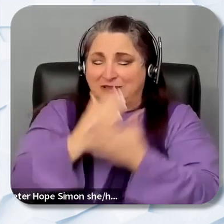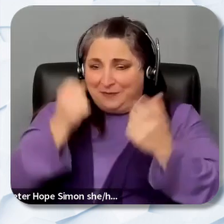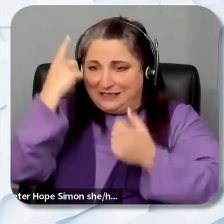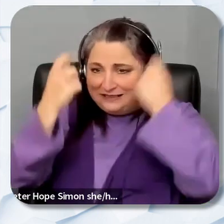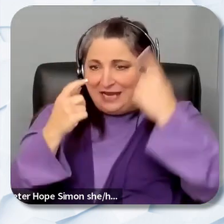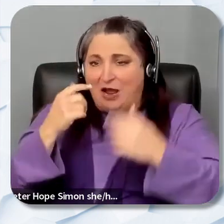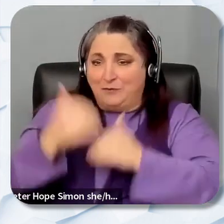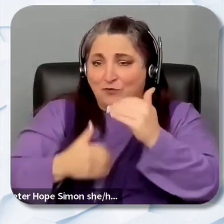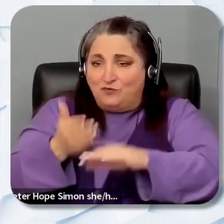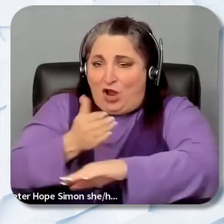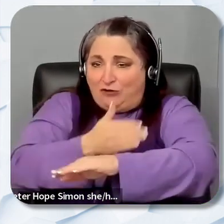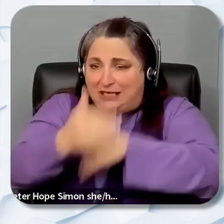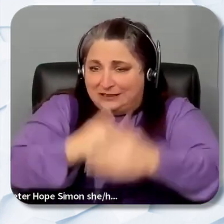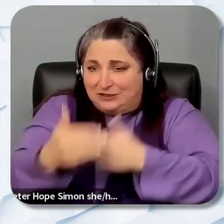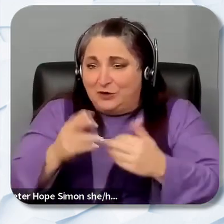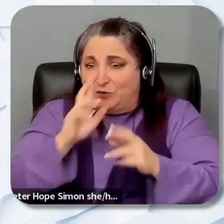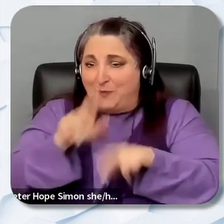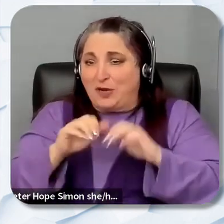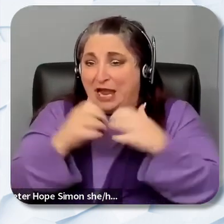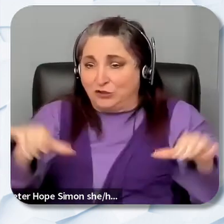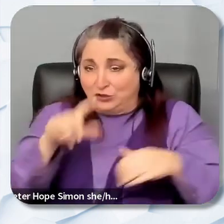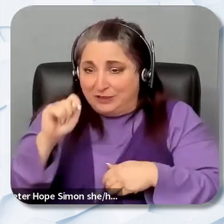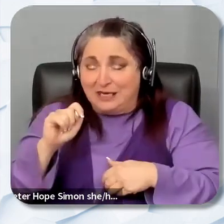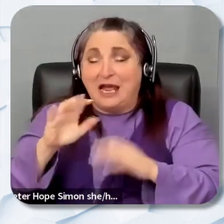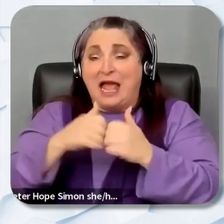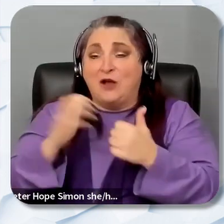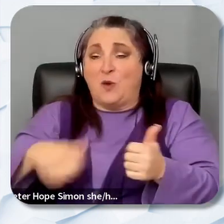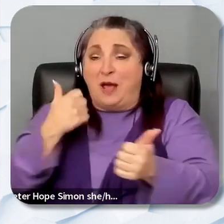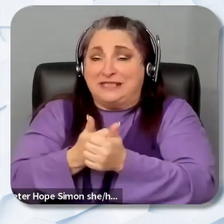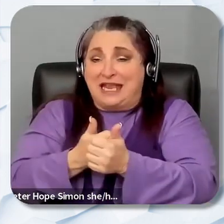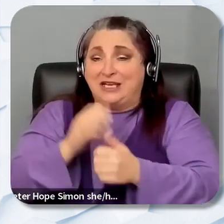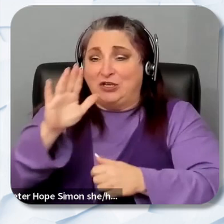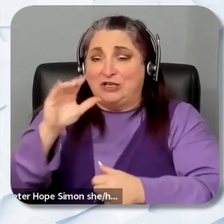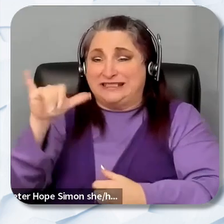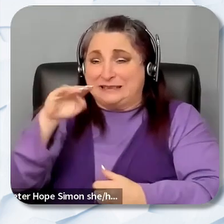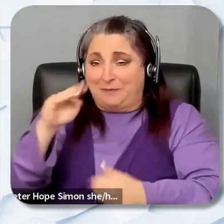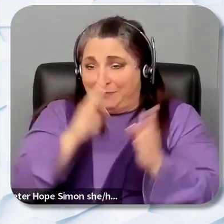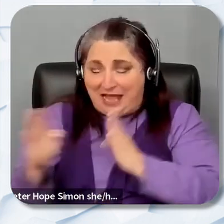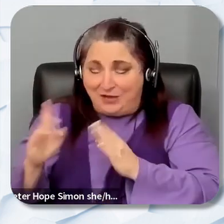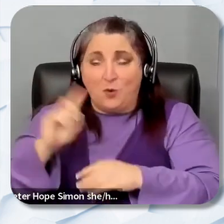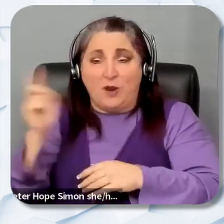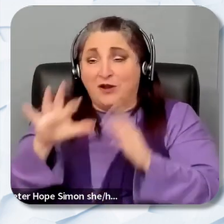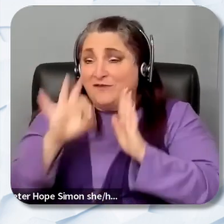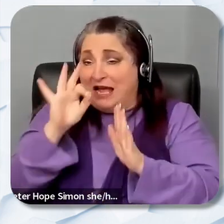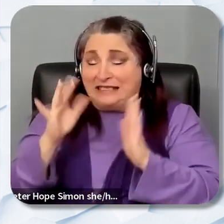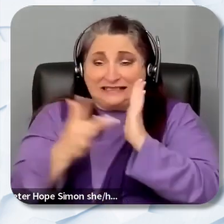and how that's done, how to update your CIM plan, where to find technical assistance,